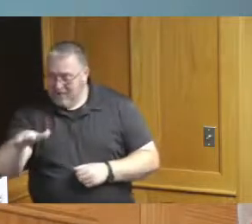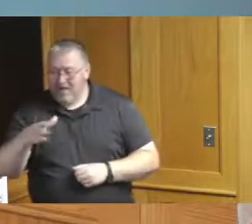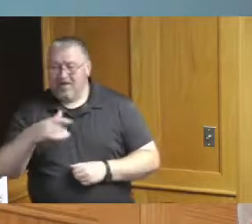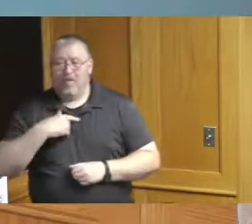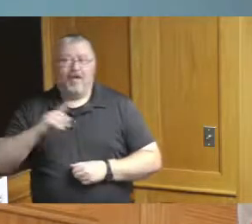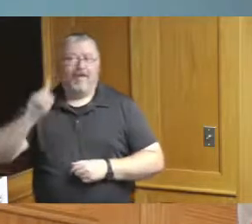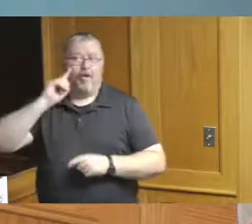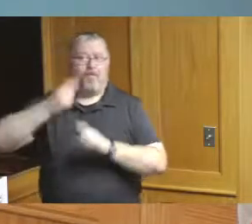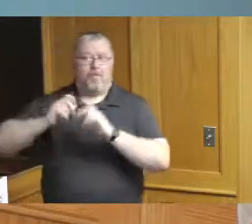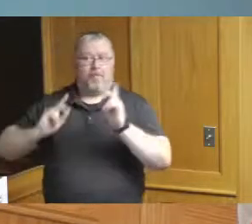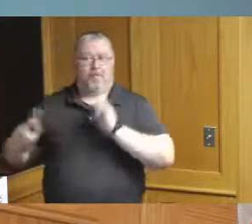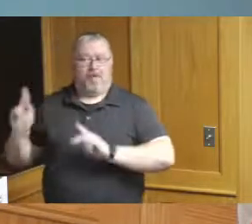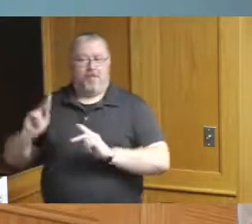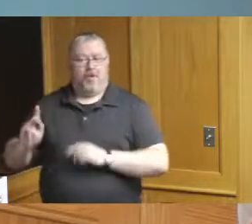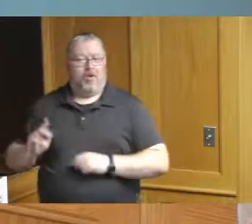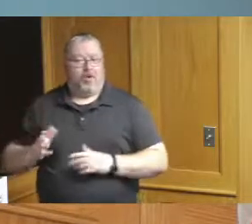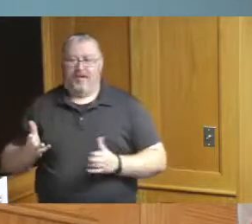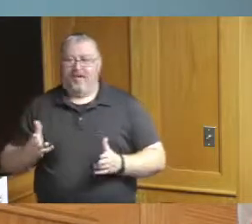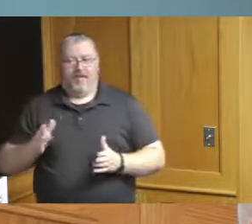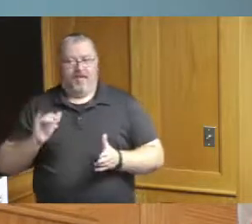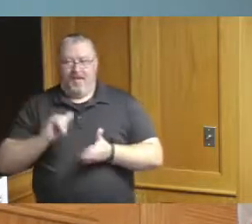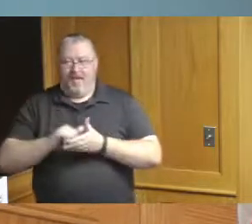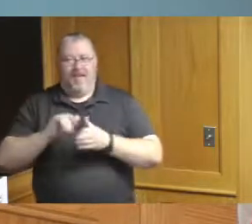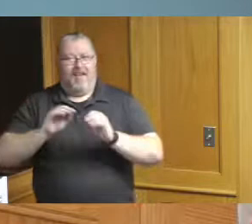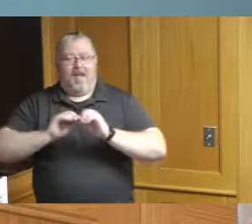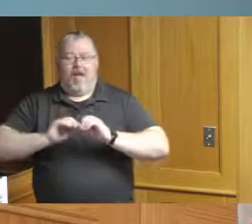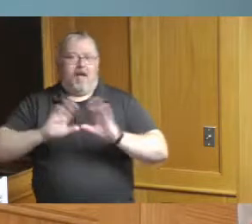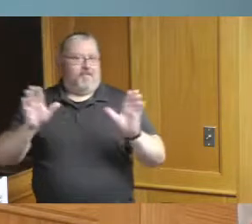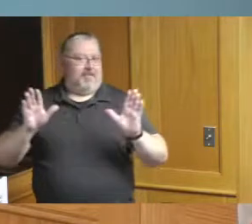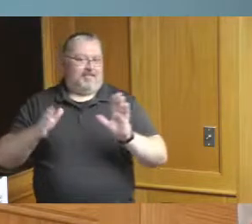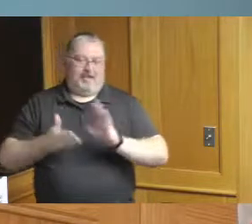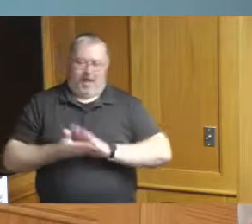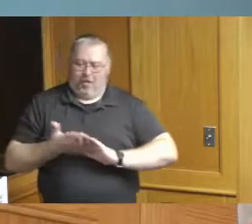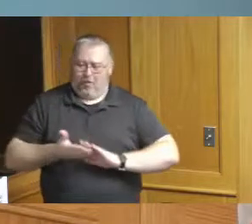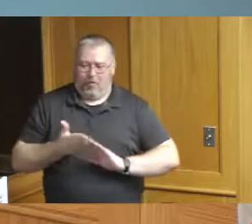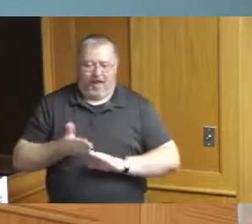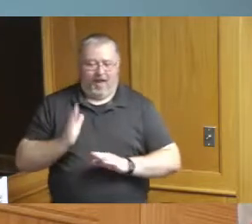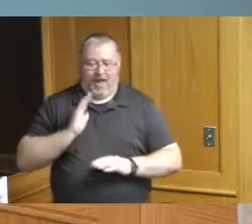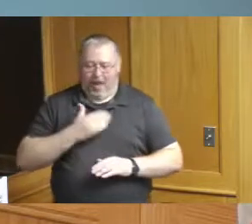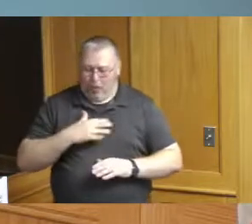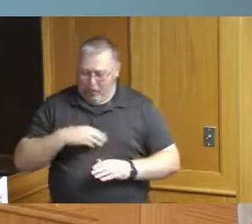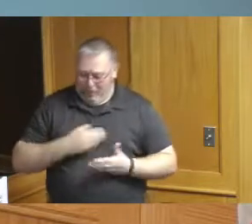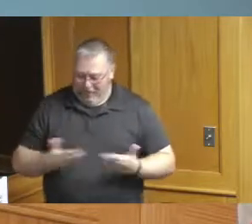from the people we have run that type of operation Madam President even in our own thing we had our